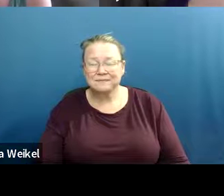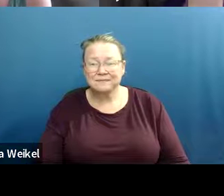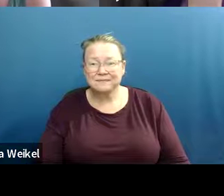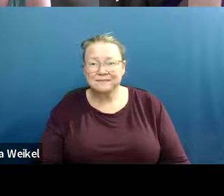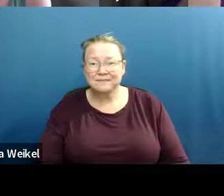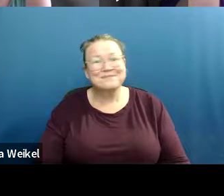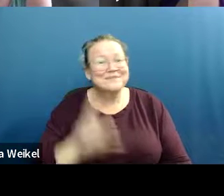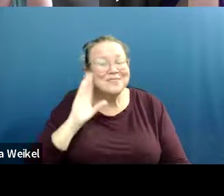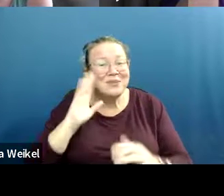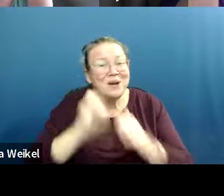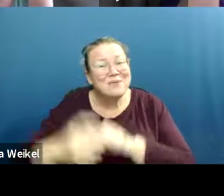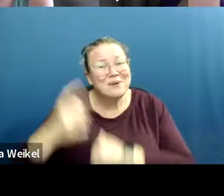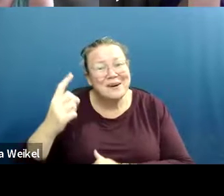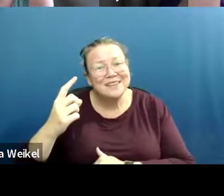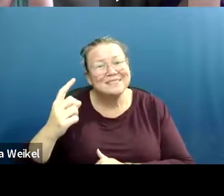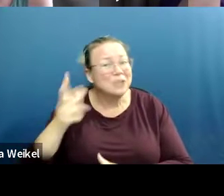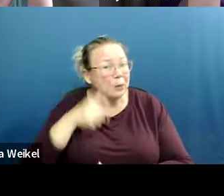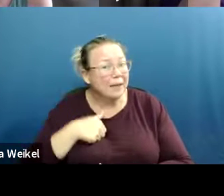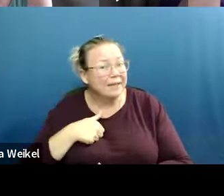Rosie Vazquez: Hi! Everyone! Can you hear me? Harm (He/Him): Yet.